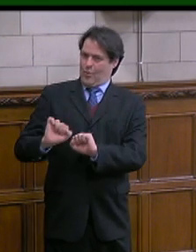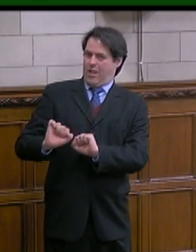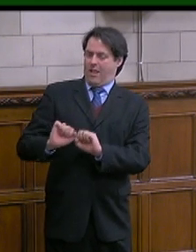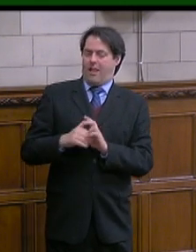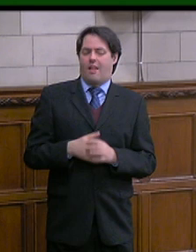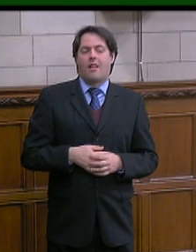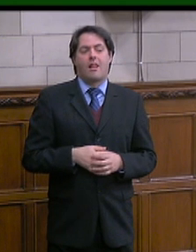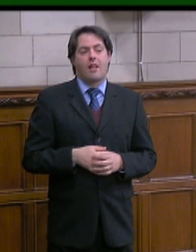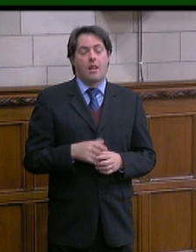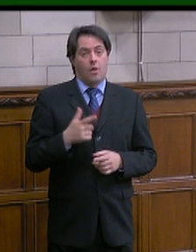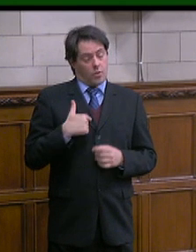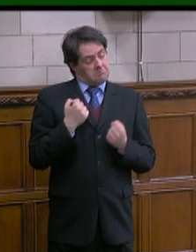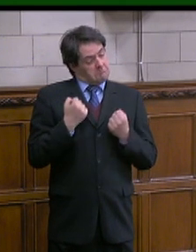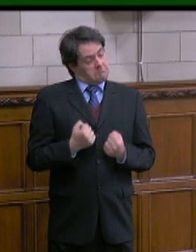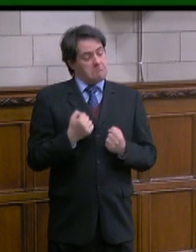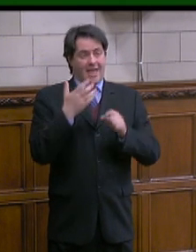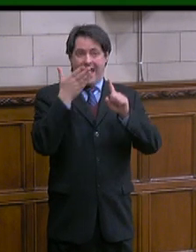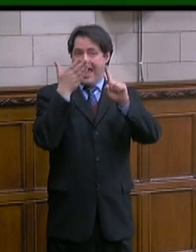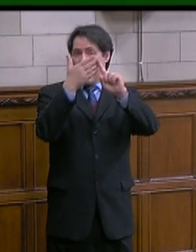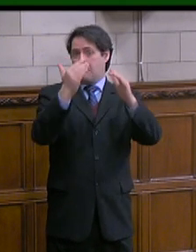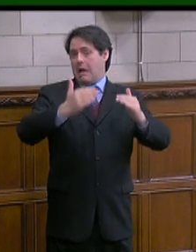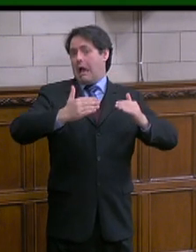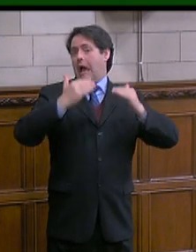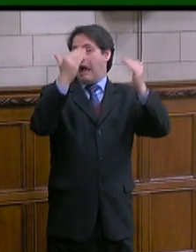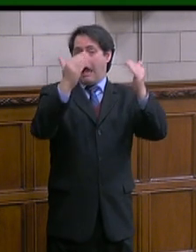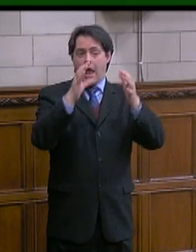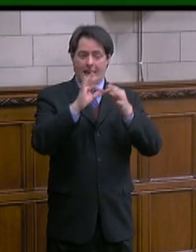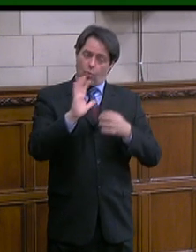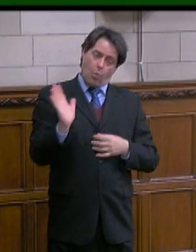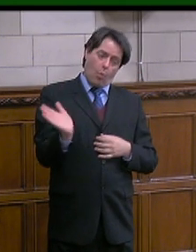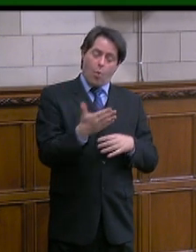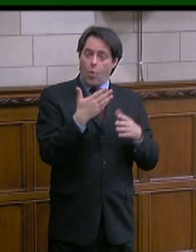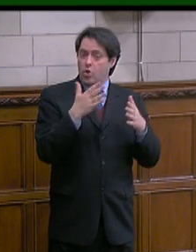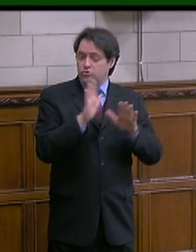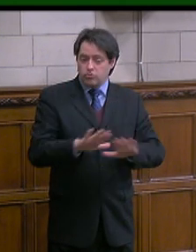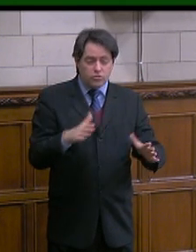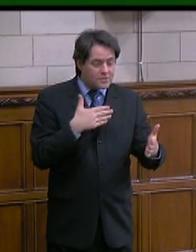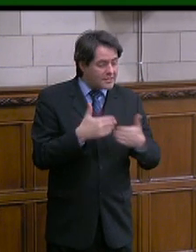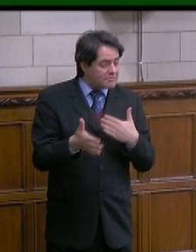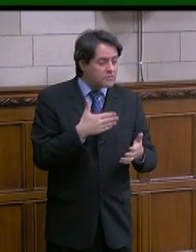We are unapologetically ambitious for every child, no matter what their background, prior